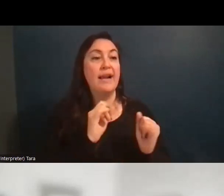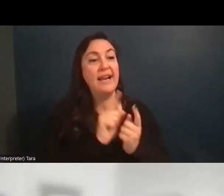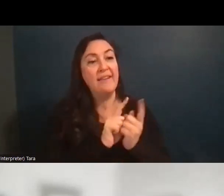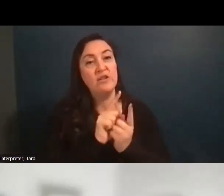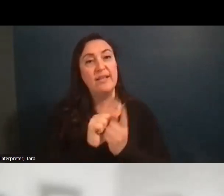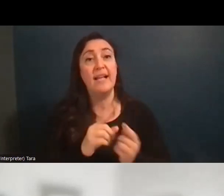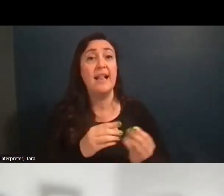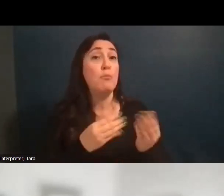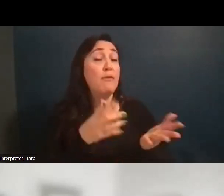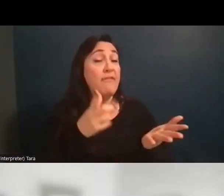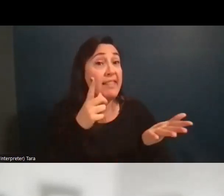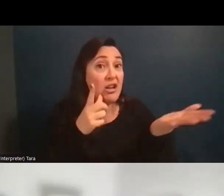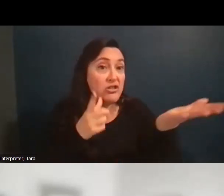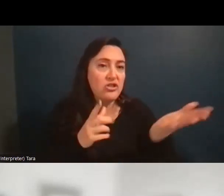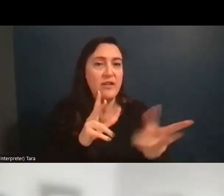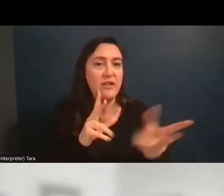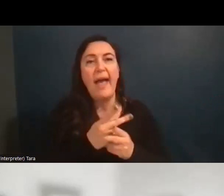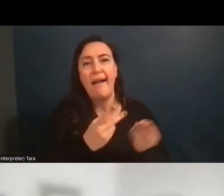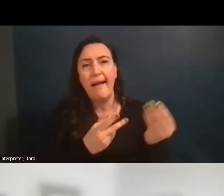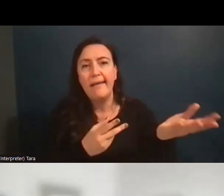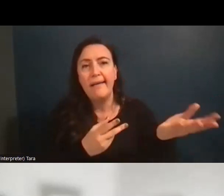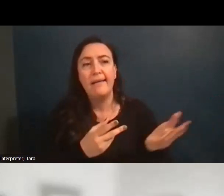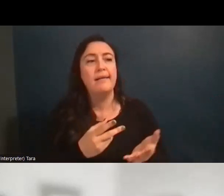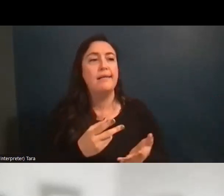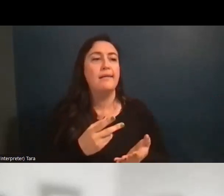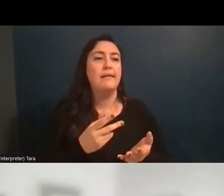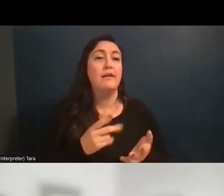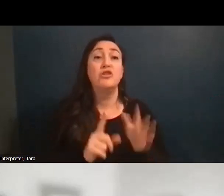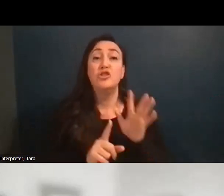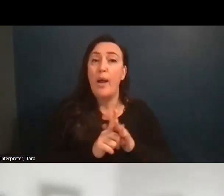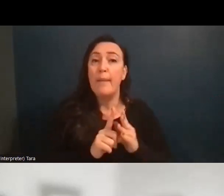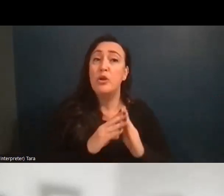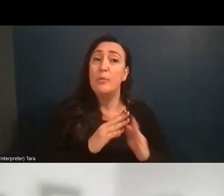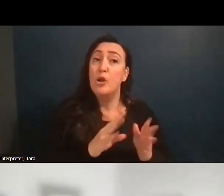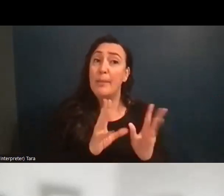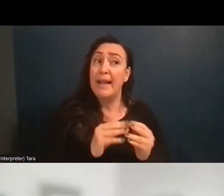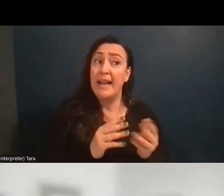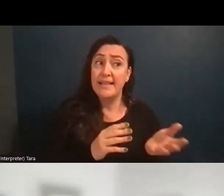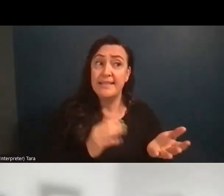to community meetings where folks are already gathering just